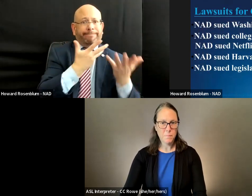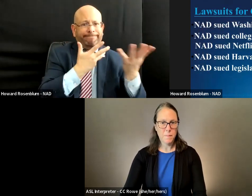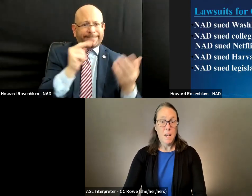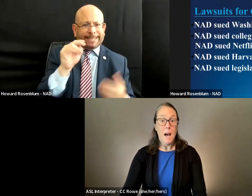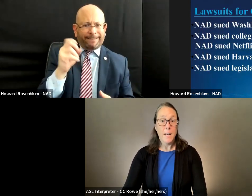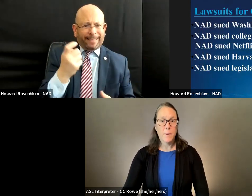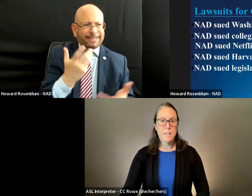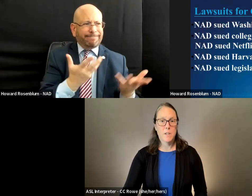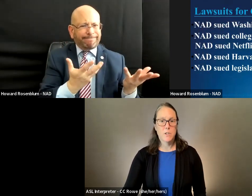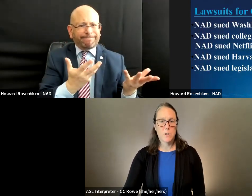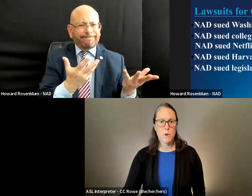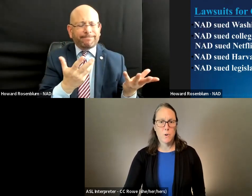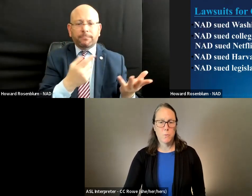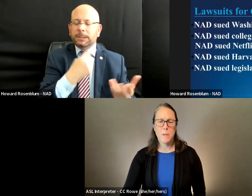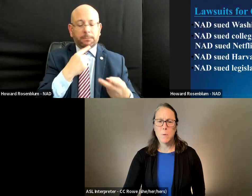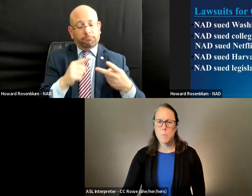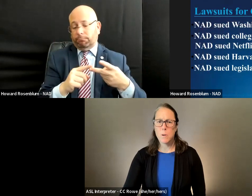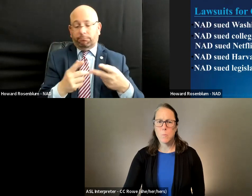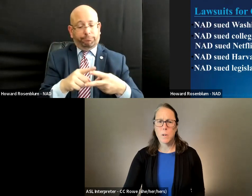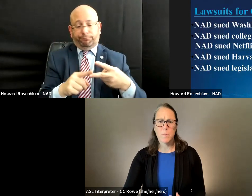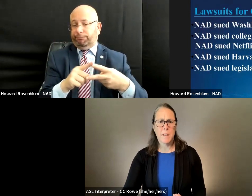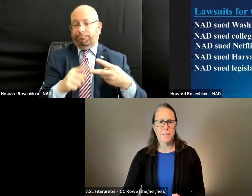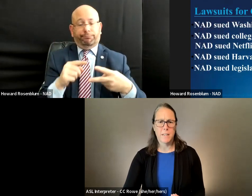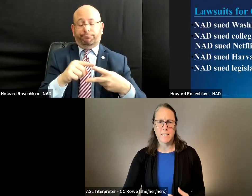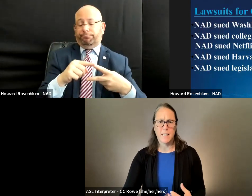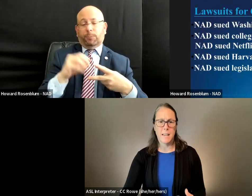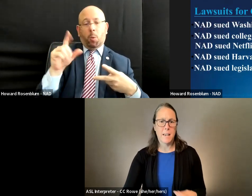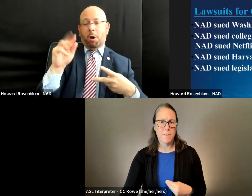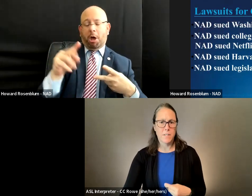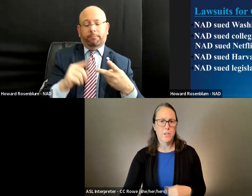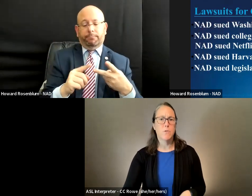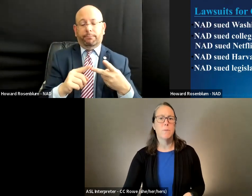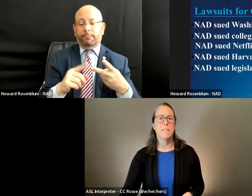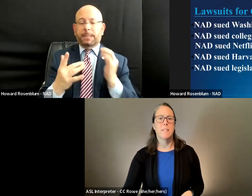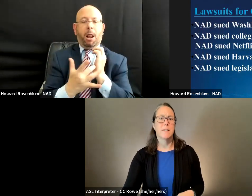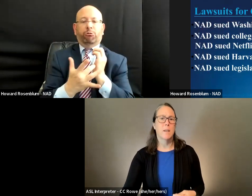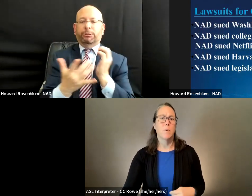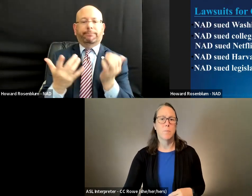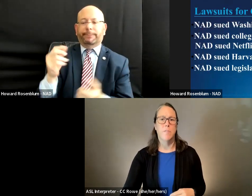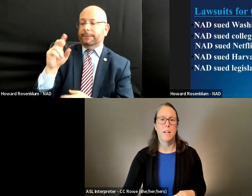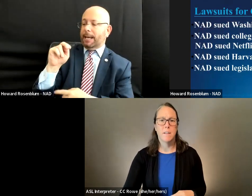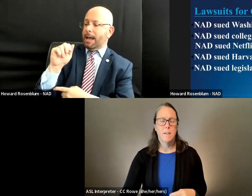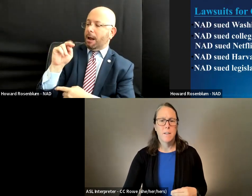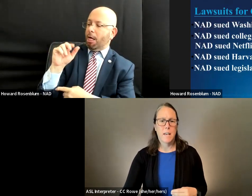I was just making sure there was no awed ye happening no audio happening on my phone.